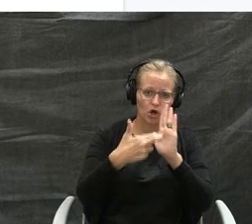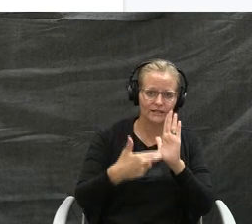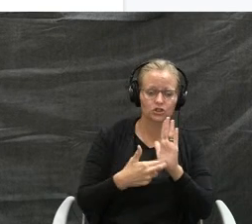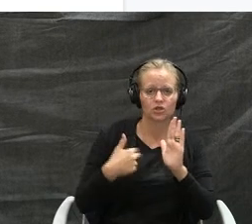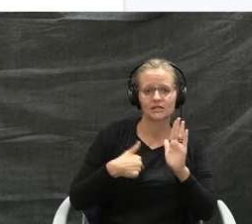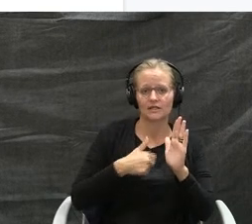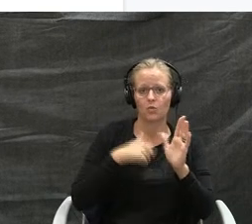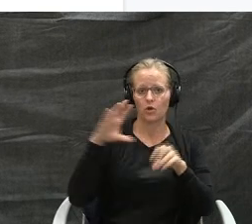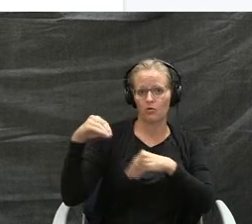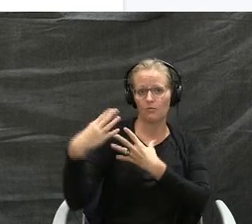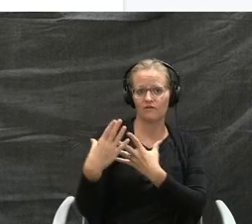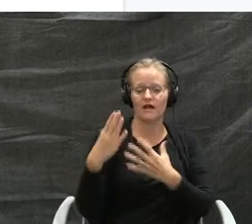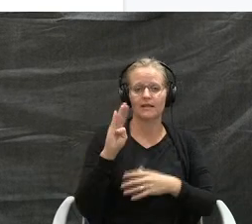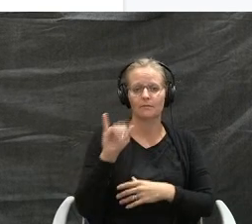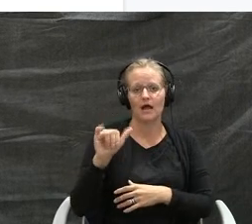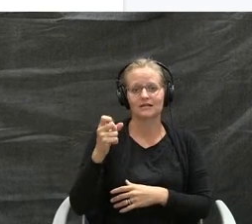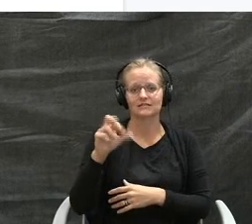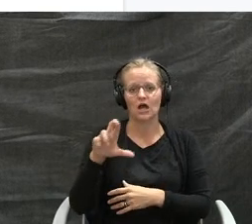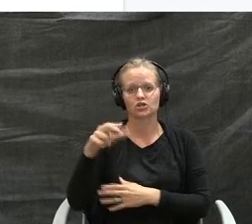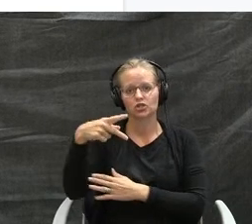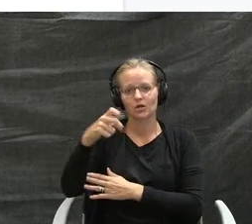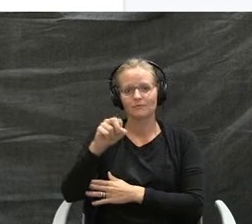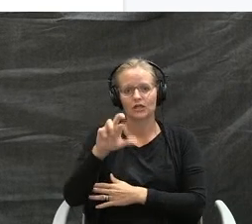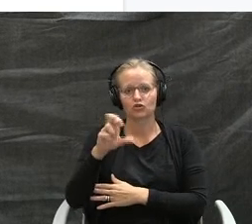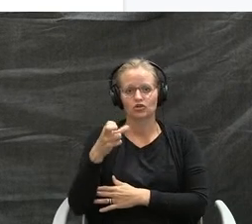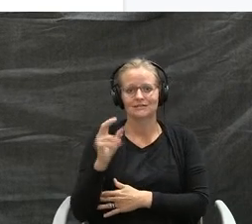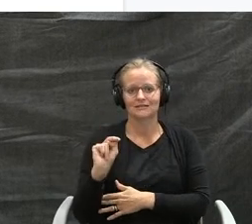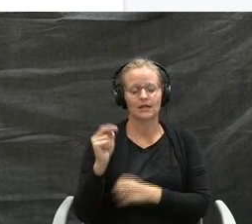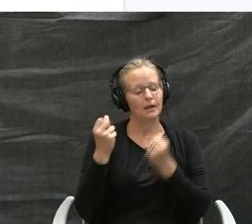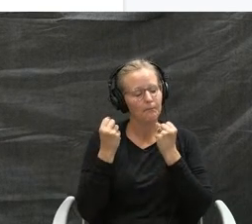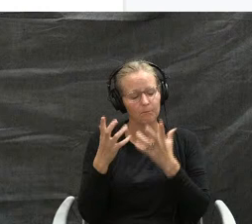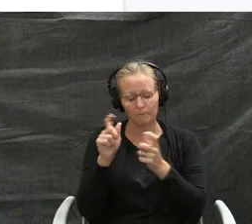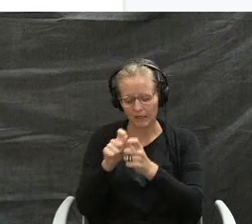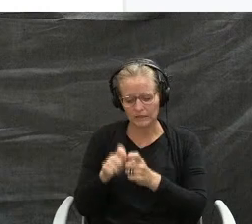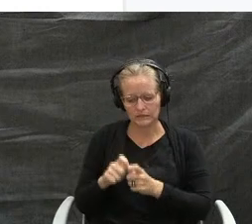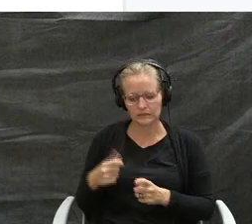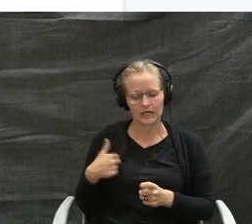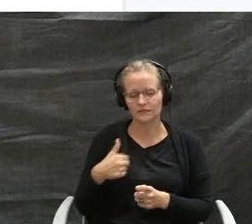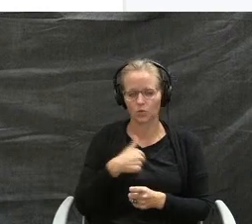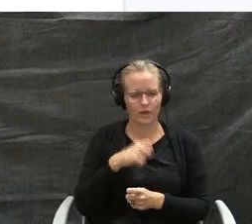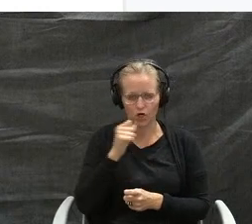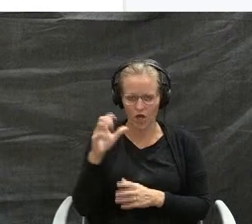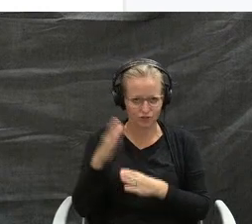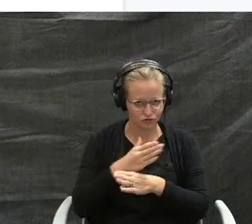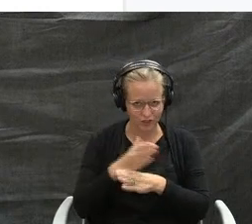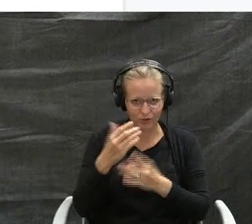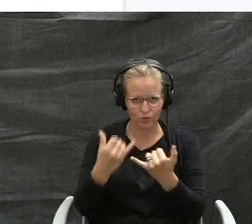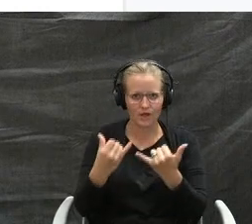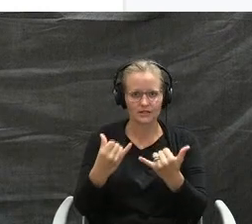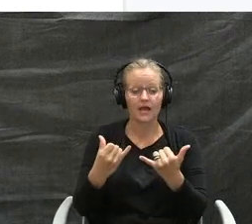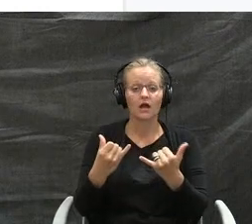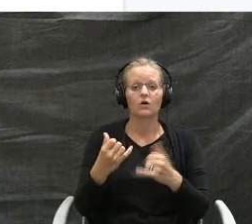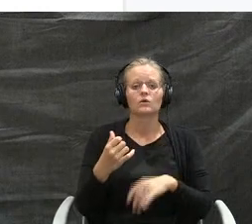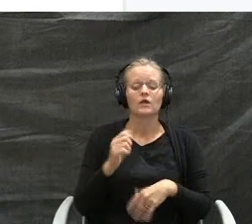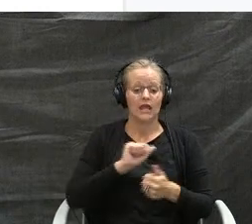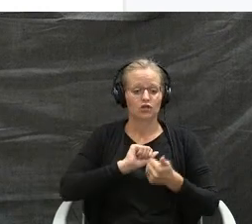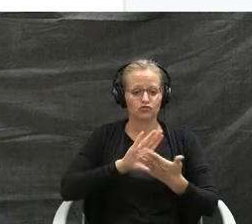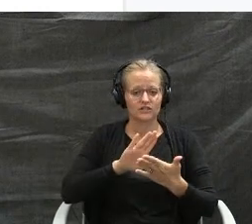Peterson and there are many details that I'm not sharing with you now. Addresses in person and online scenarios with